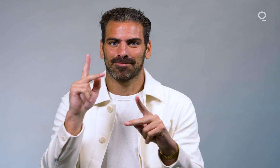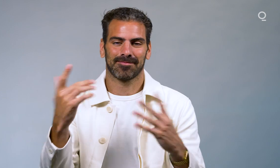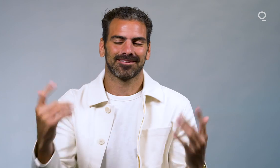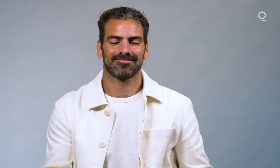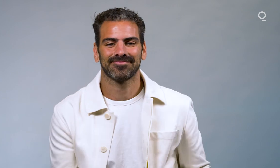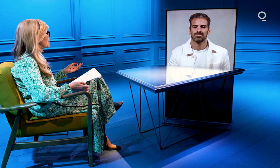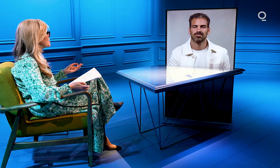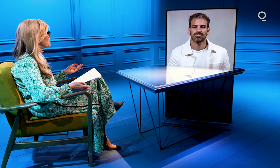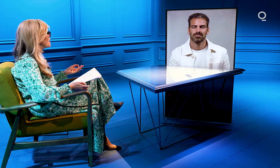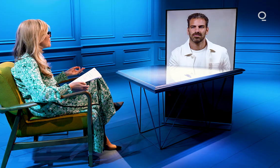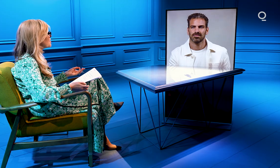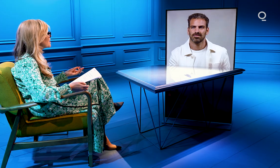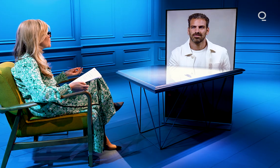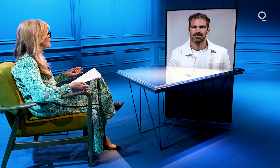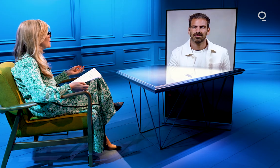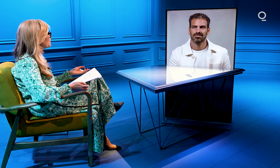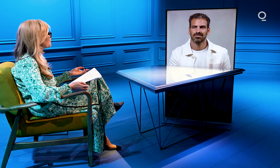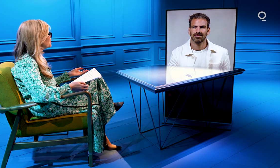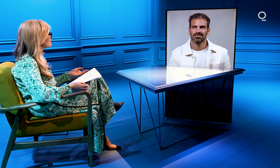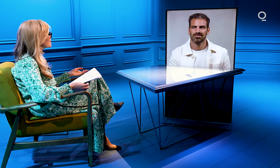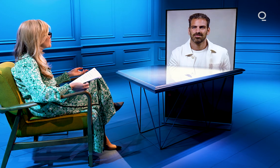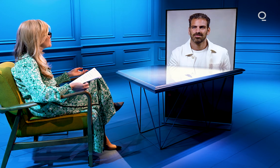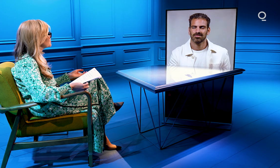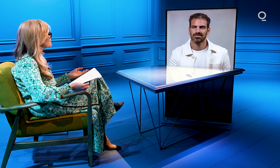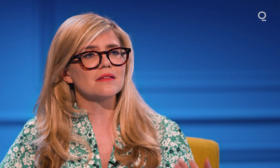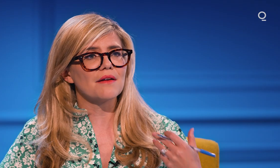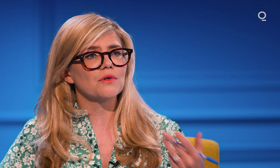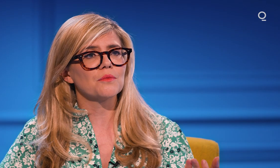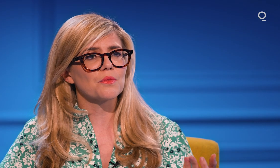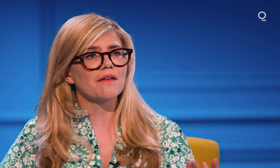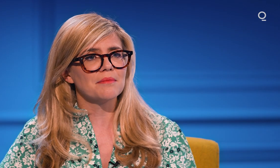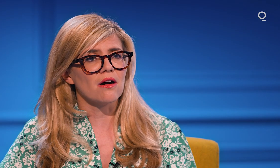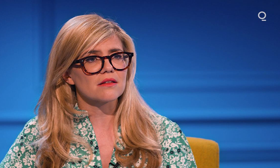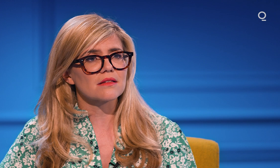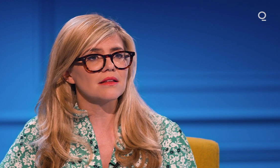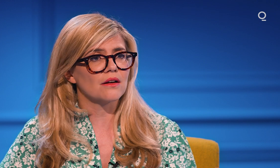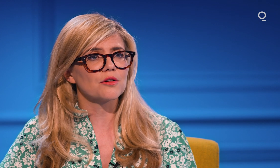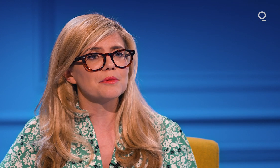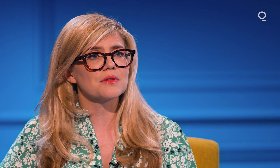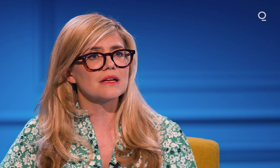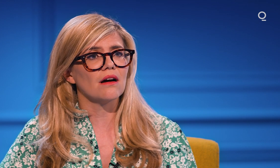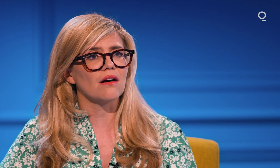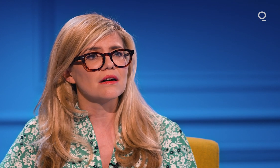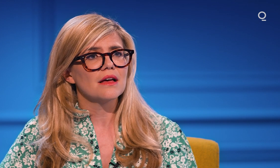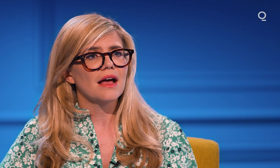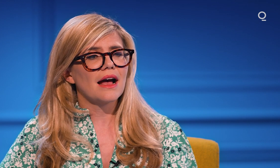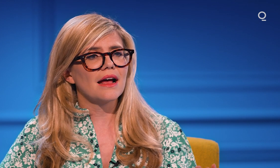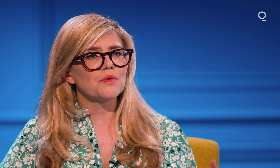you're absolutely right. I suppose the other thing as well, and I wonder if you had an experience with this, is everyone was wearing masks and a lot of people still are.